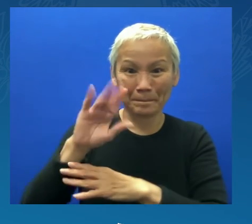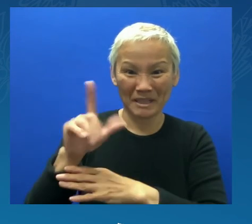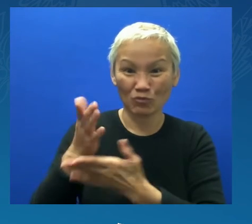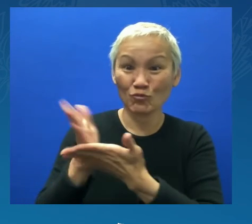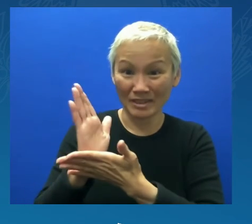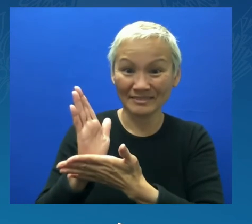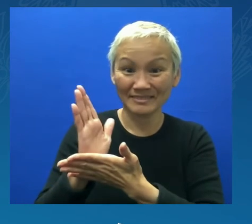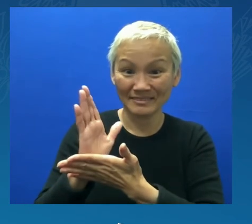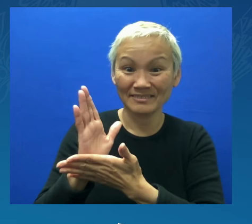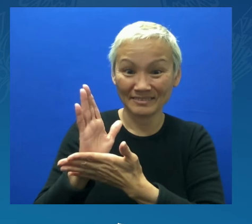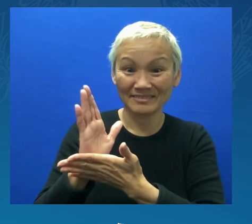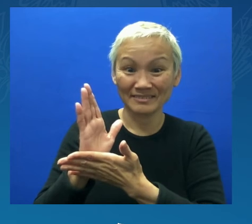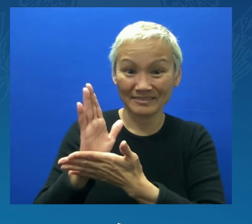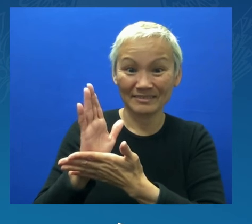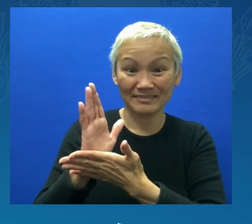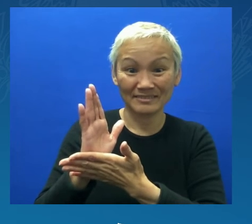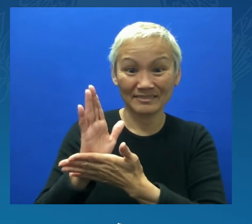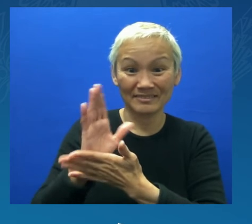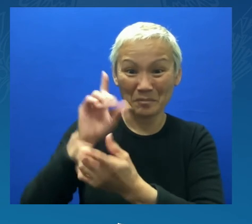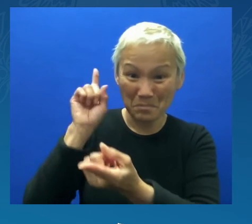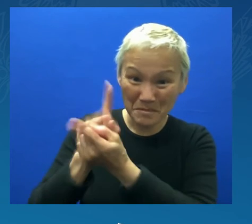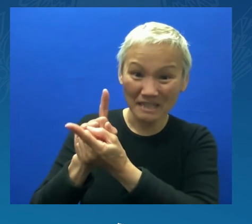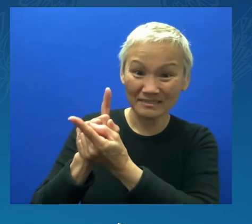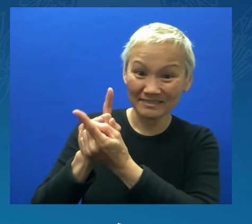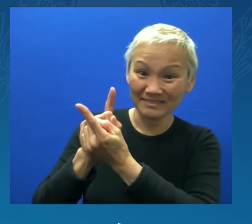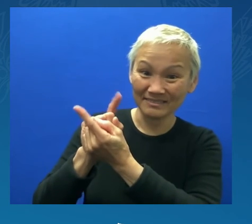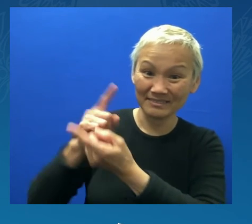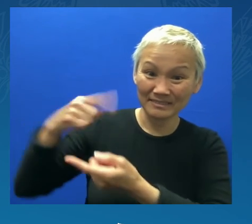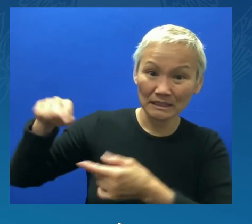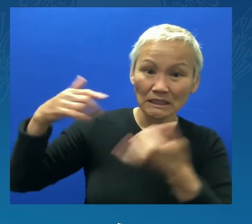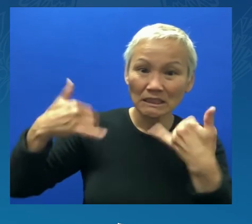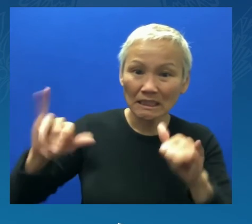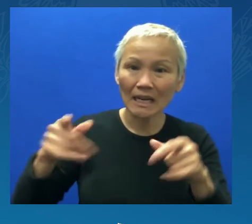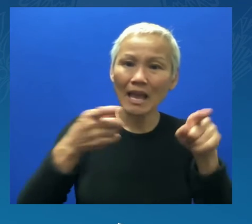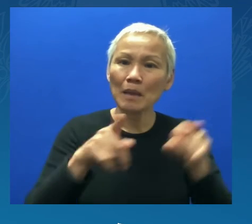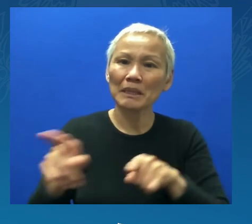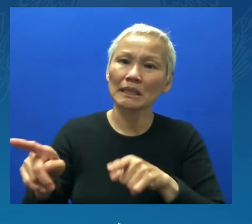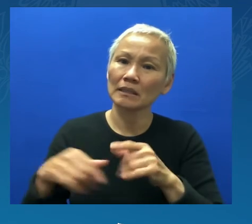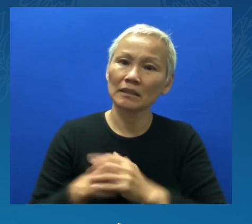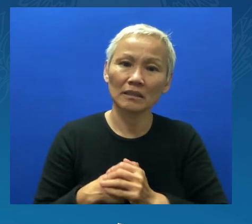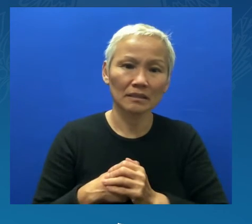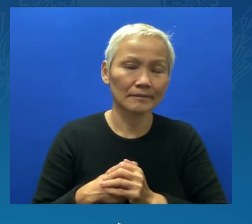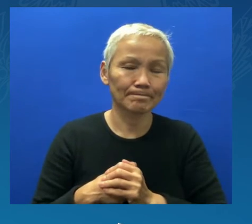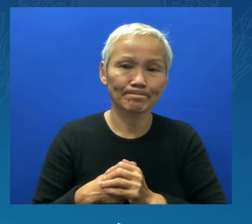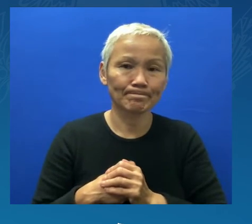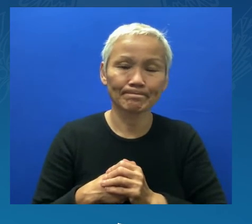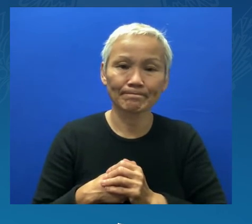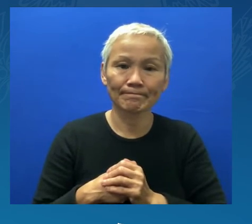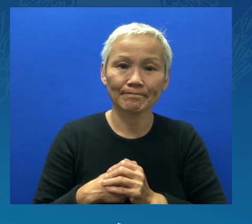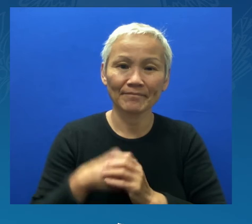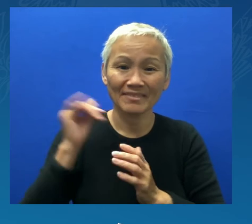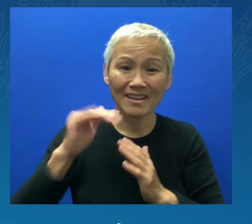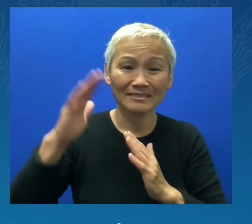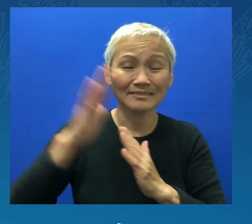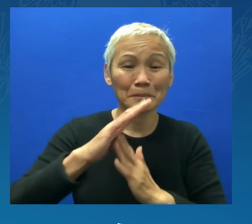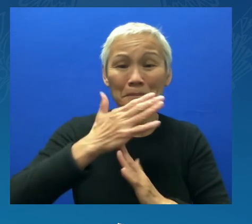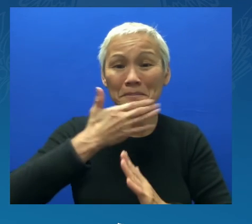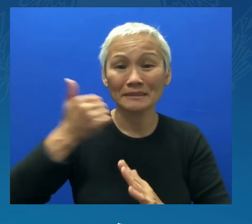about the expansion of rights in our country, one of the greatest ingredients of those movements has been the coalition building.